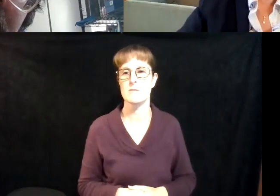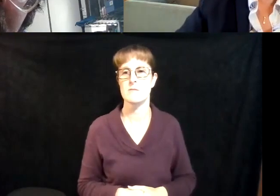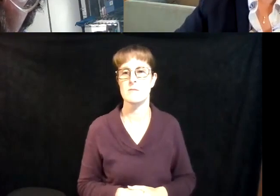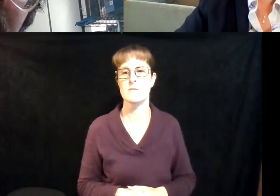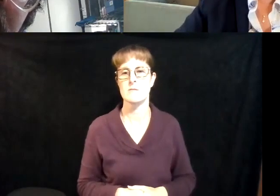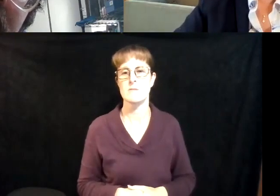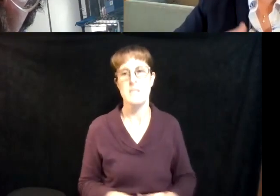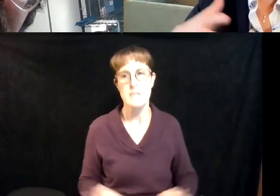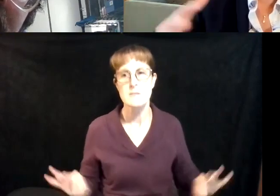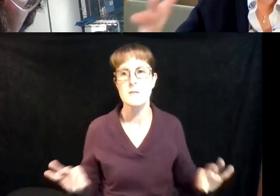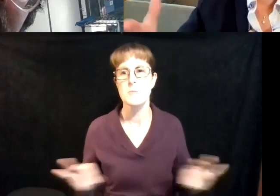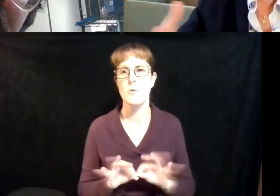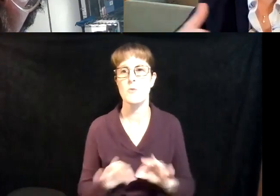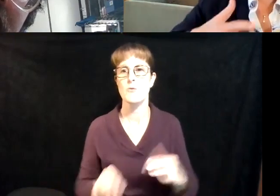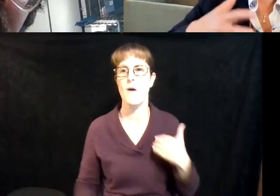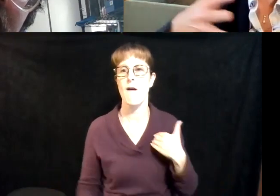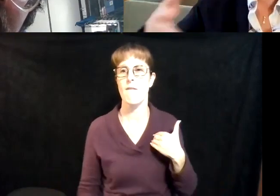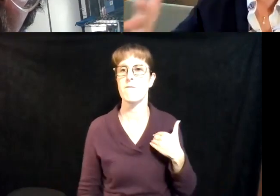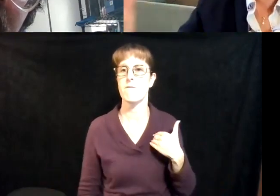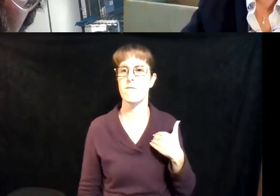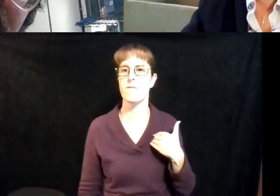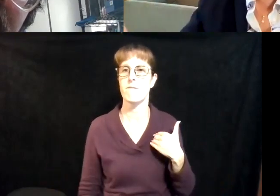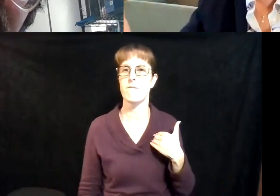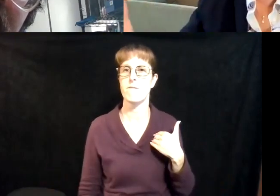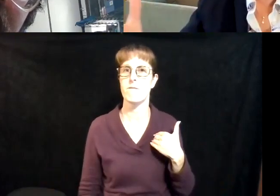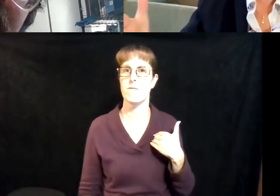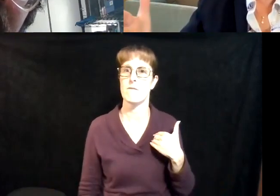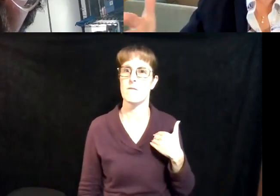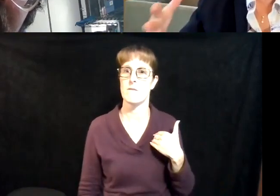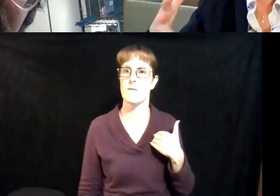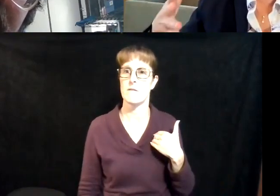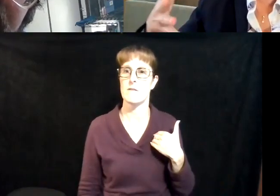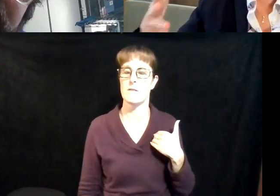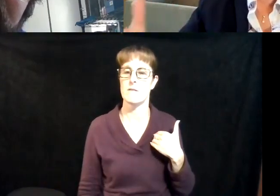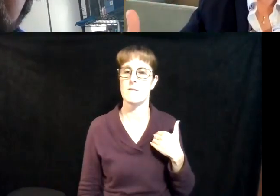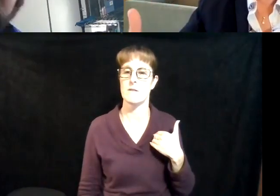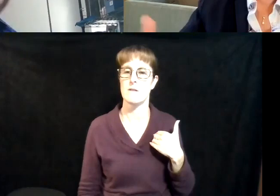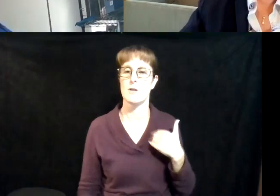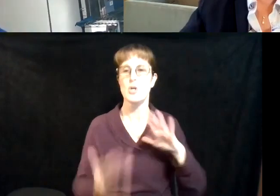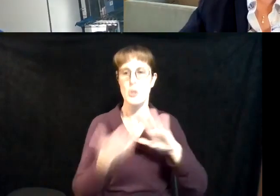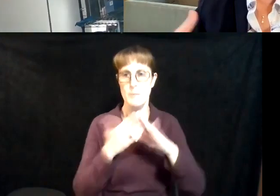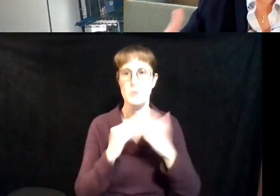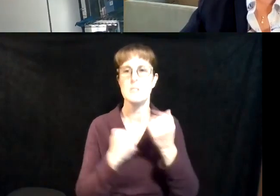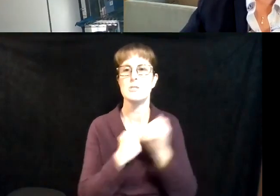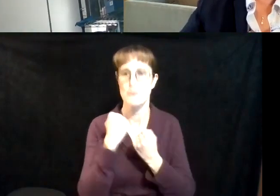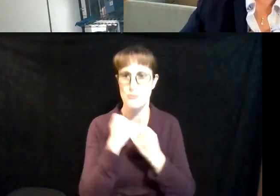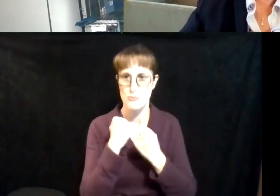a broad-based community infrastructure that's supportive and inclusive